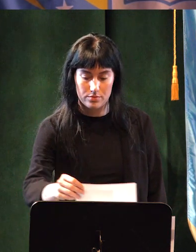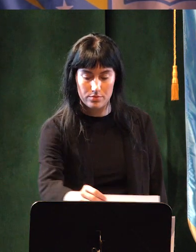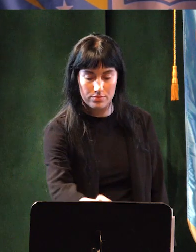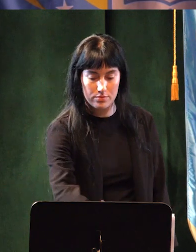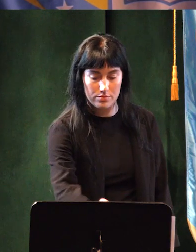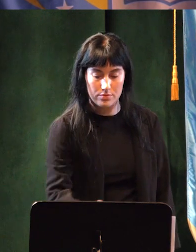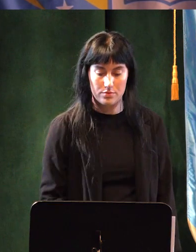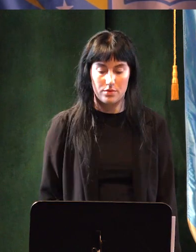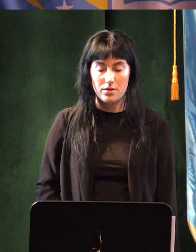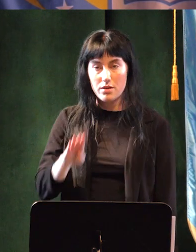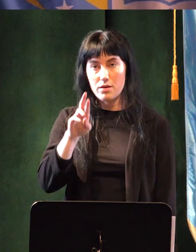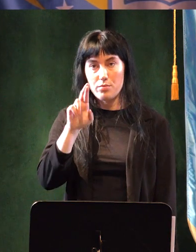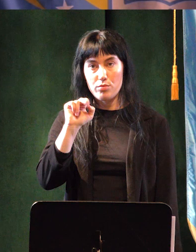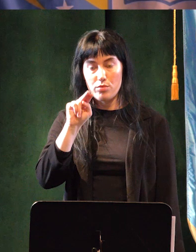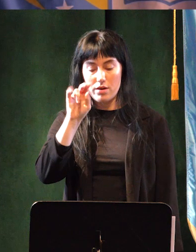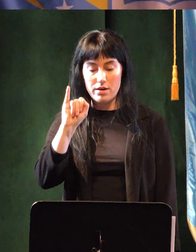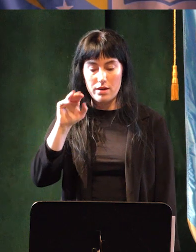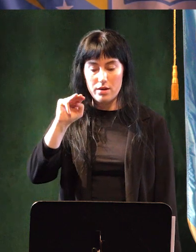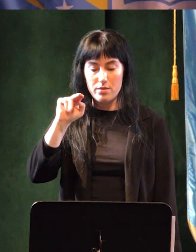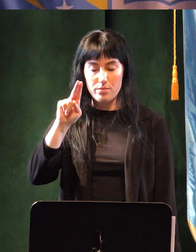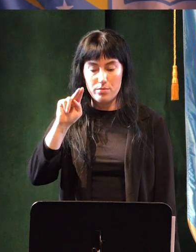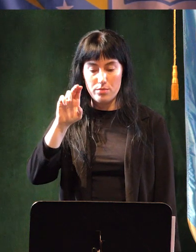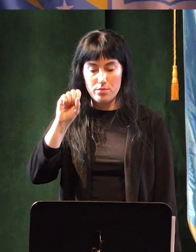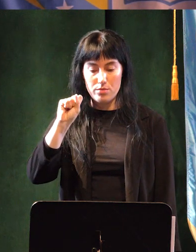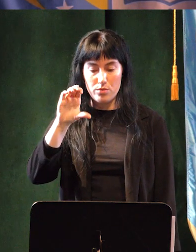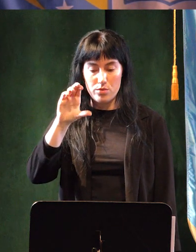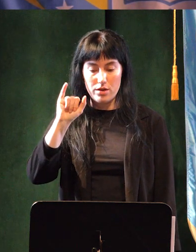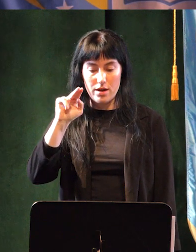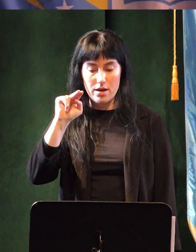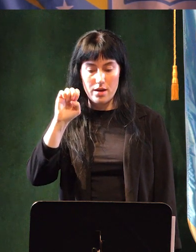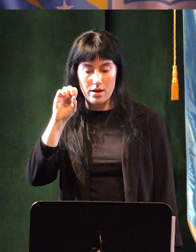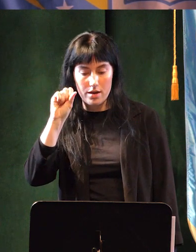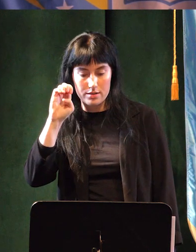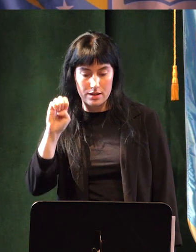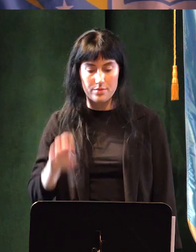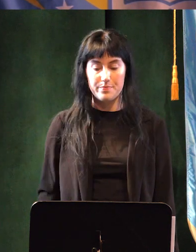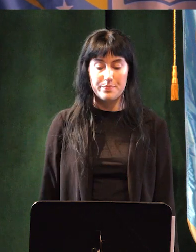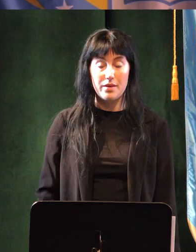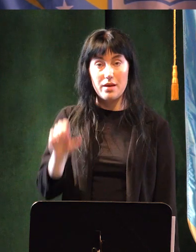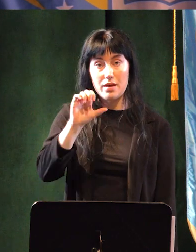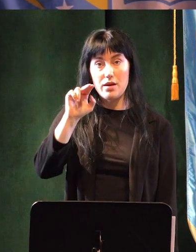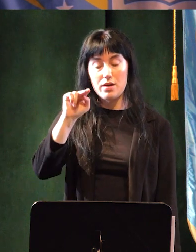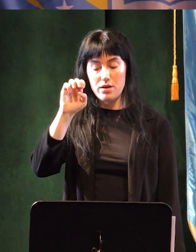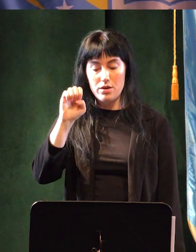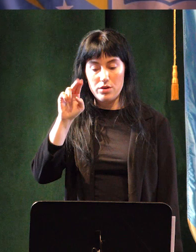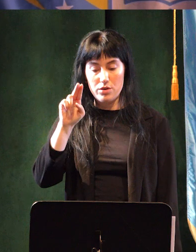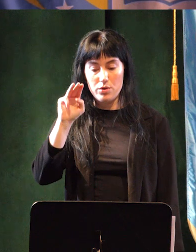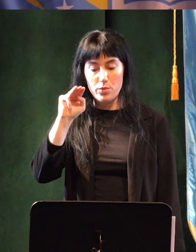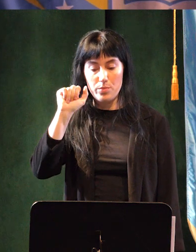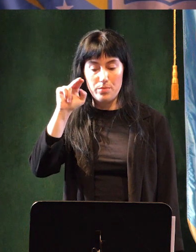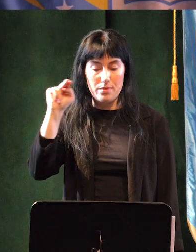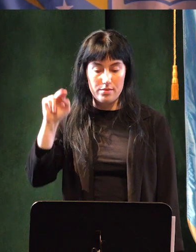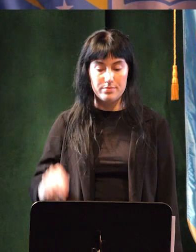brandy you can I see Cassandra Newman